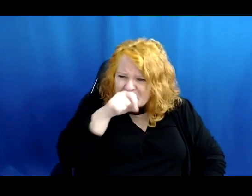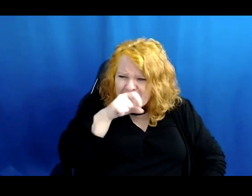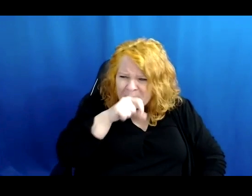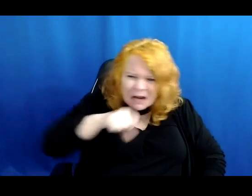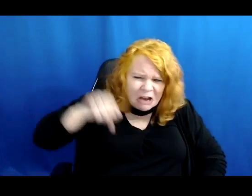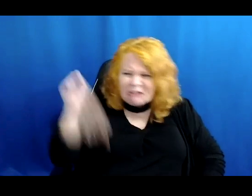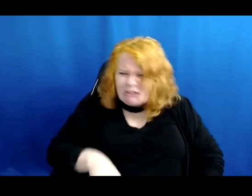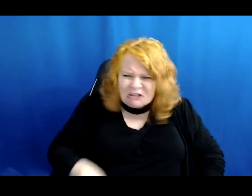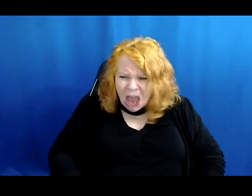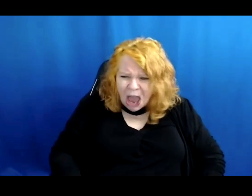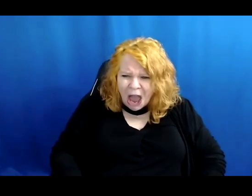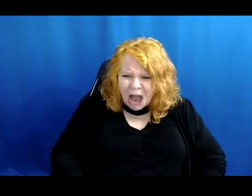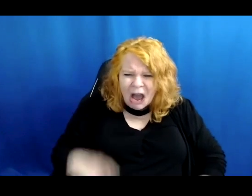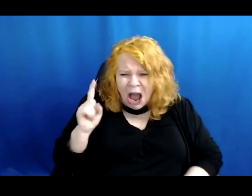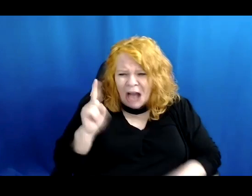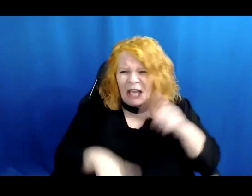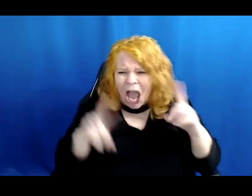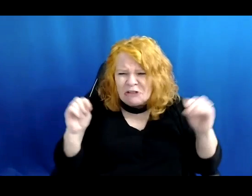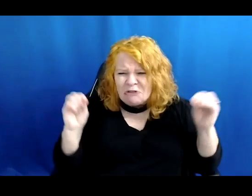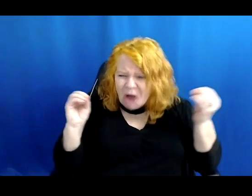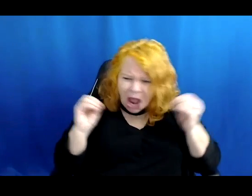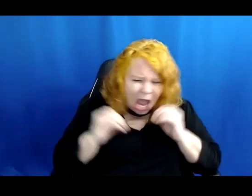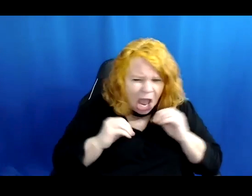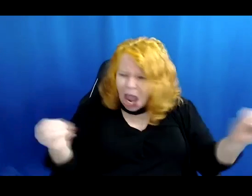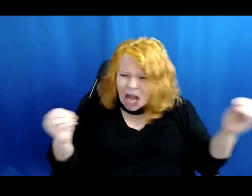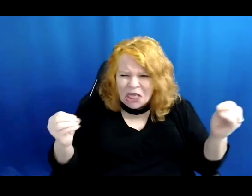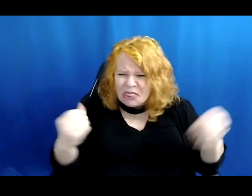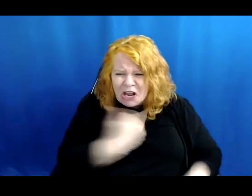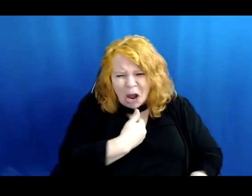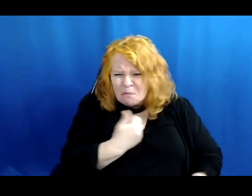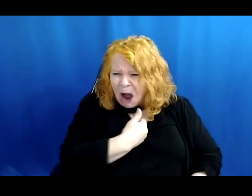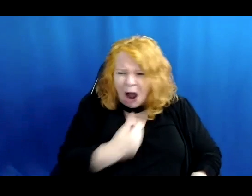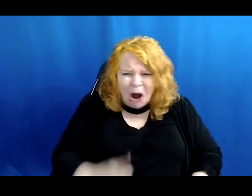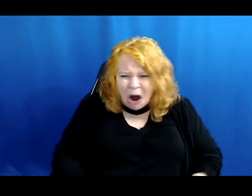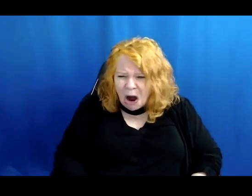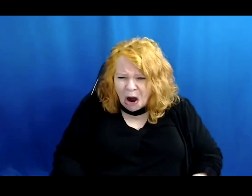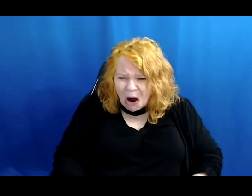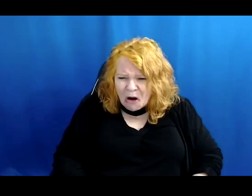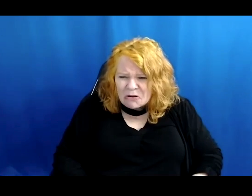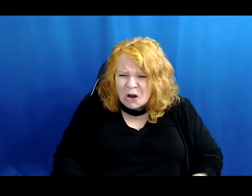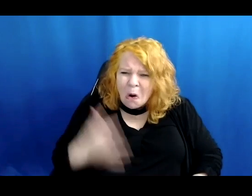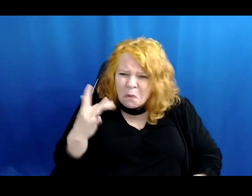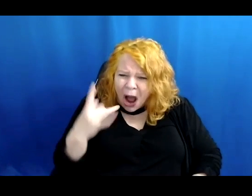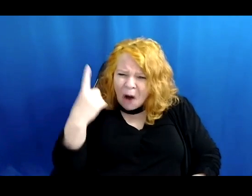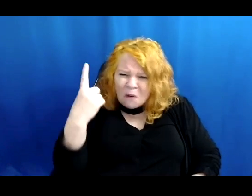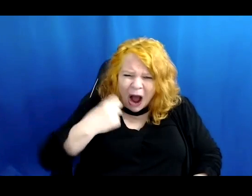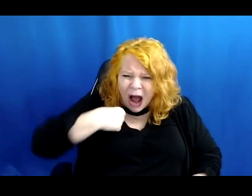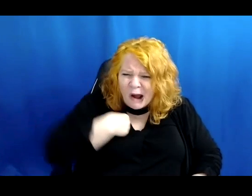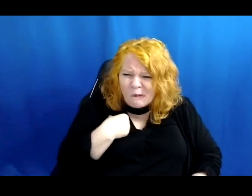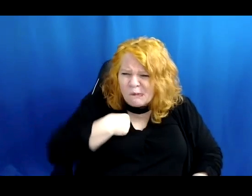“I cannot do anything on my own.” “I only got one wing that works.”